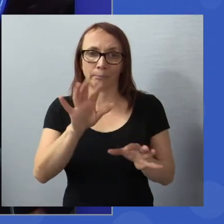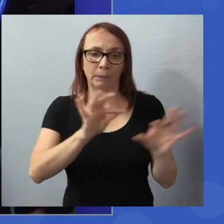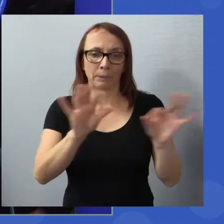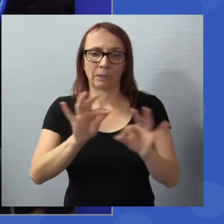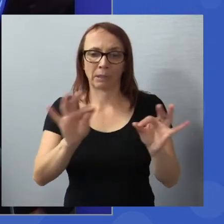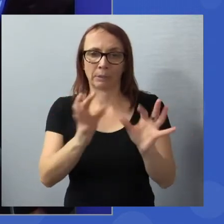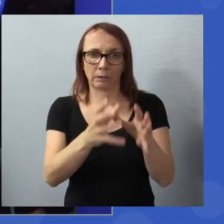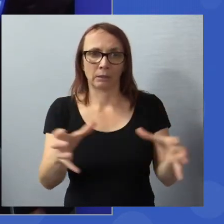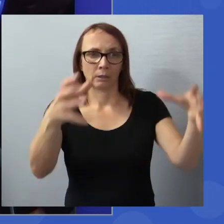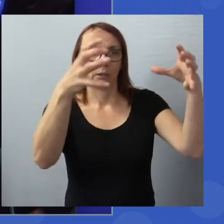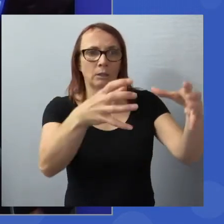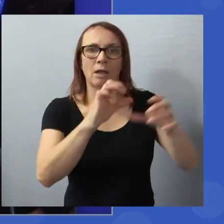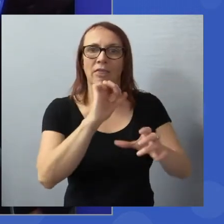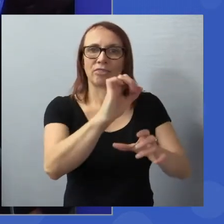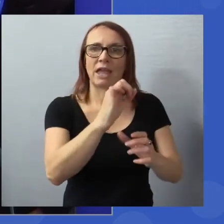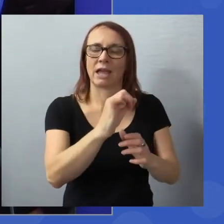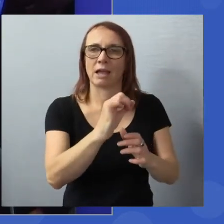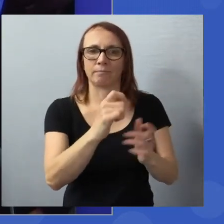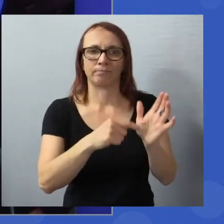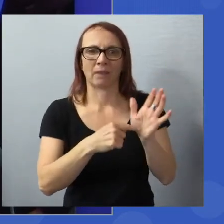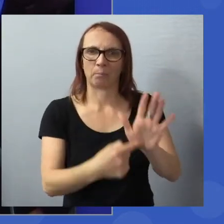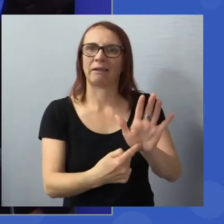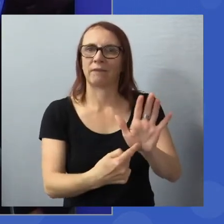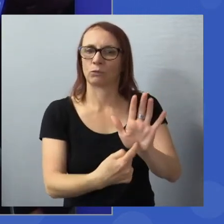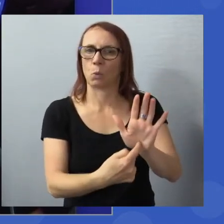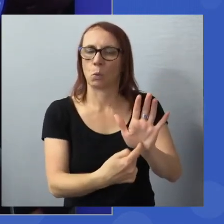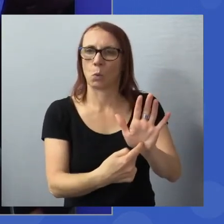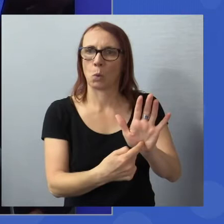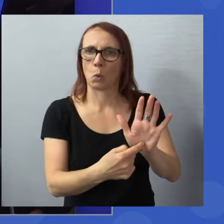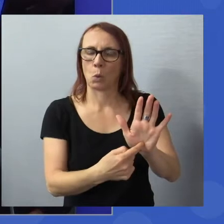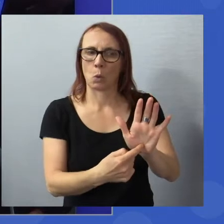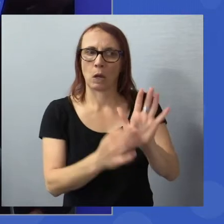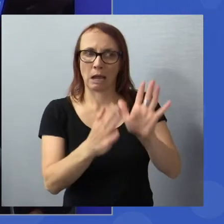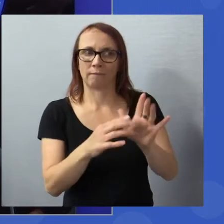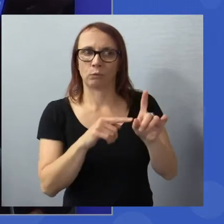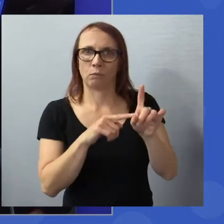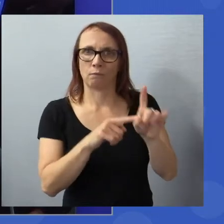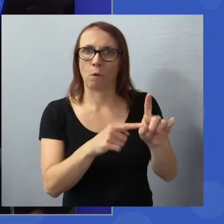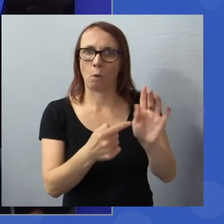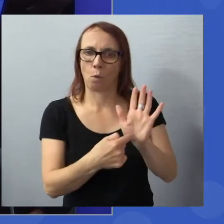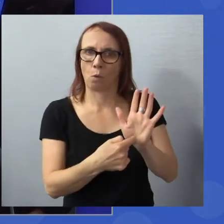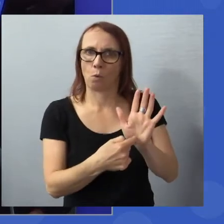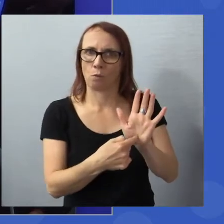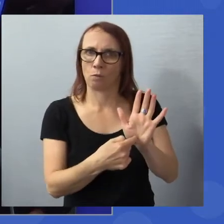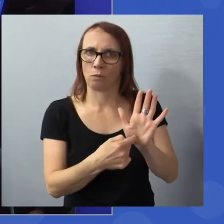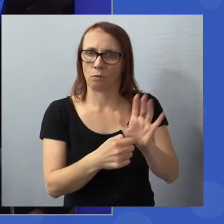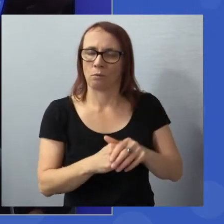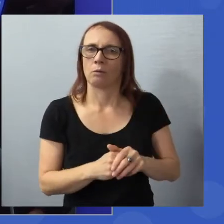through a certain manifest set manifesto commitments and we want people to be bound by their manifesto promises that they make and so the WEP is one way of